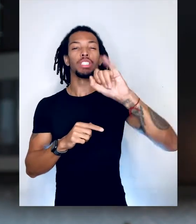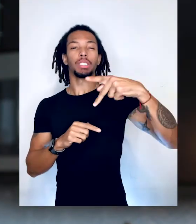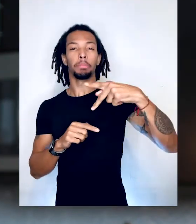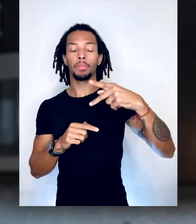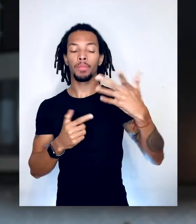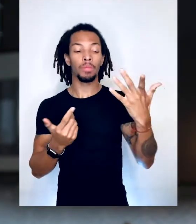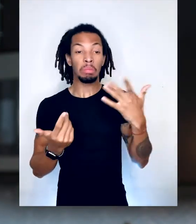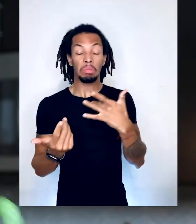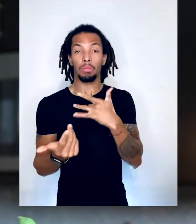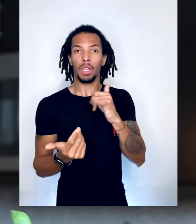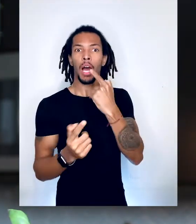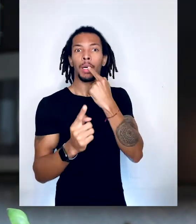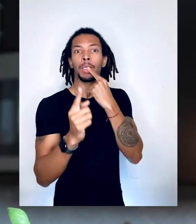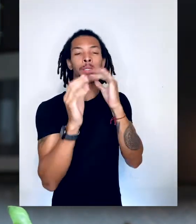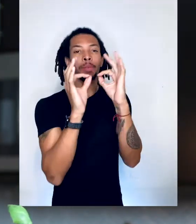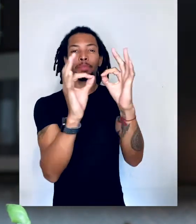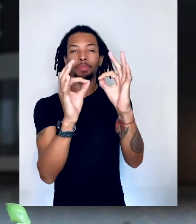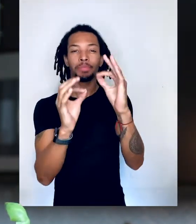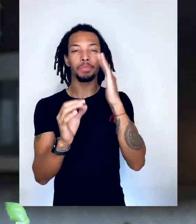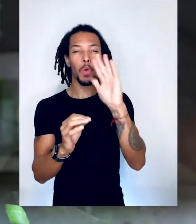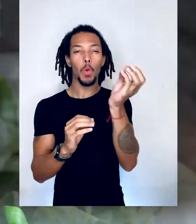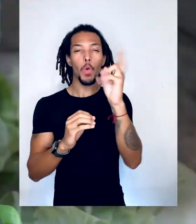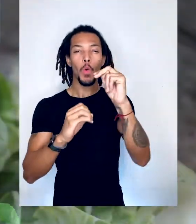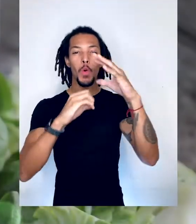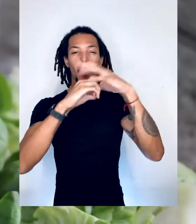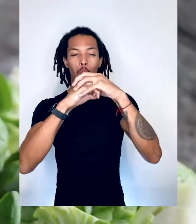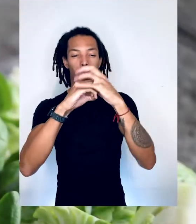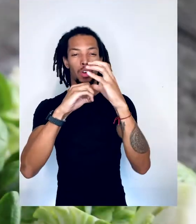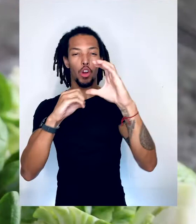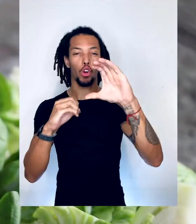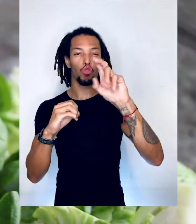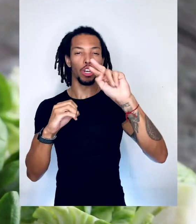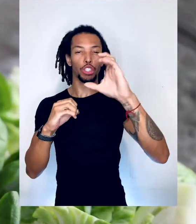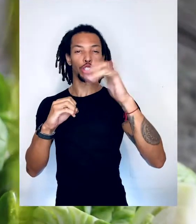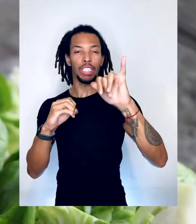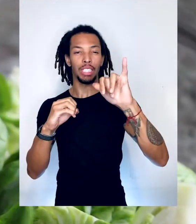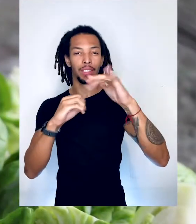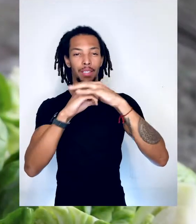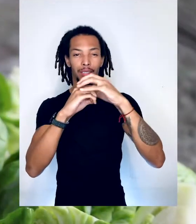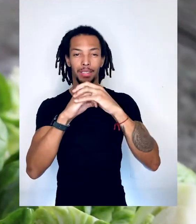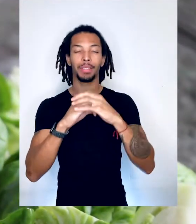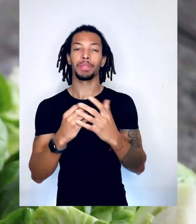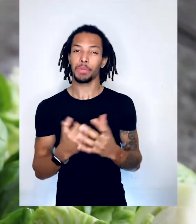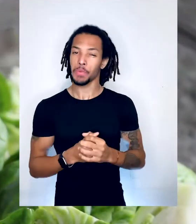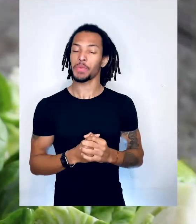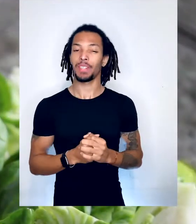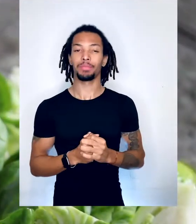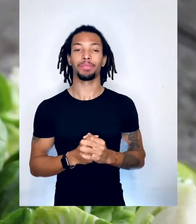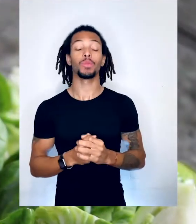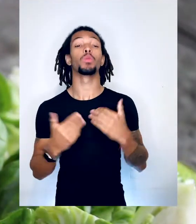chips. It's like its own built-in crunchy topping. So I'm going to toss the sprouts, leaves and all,